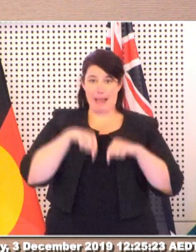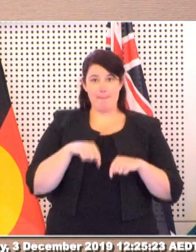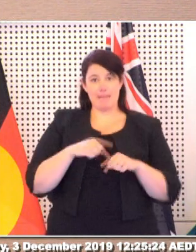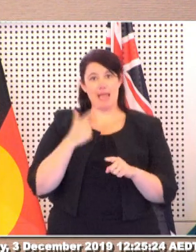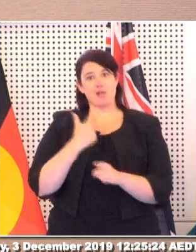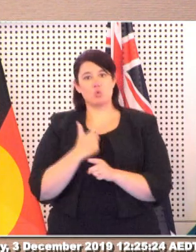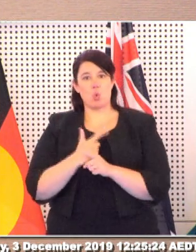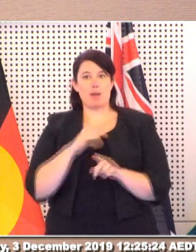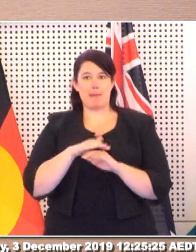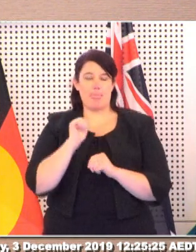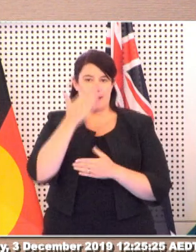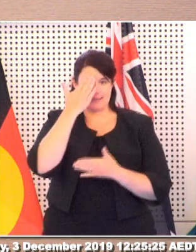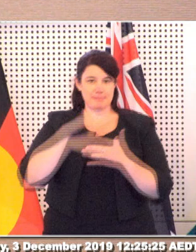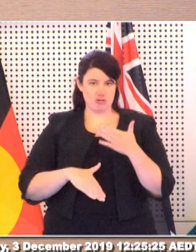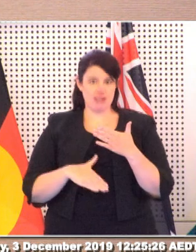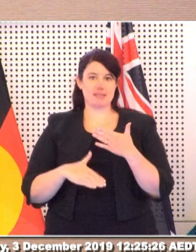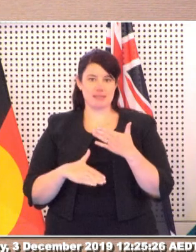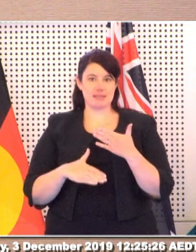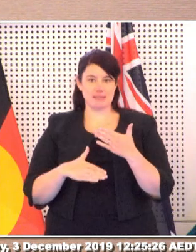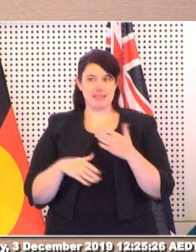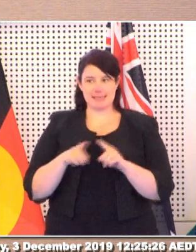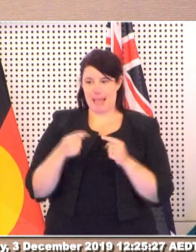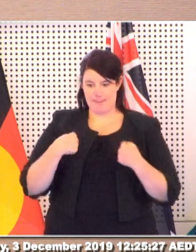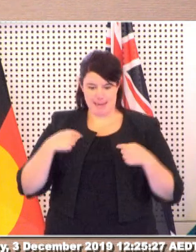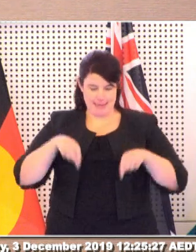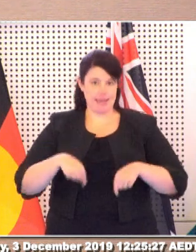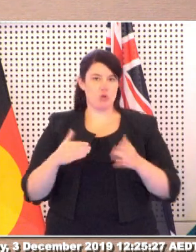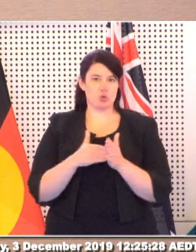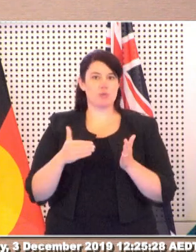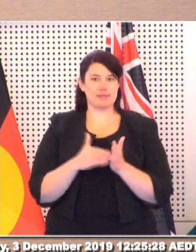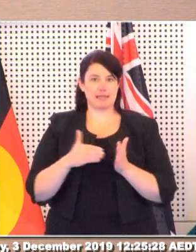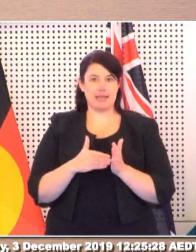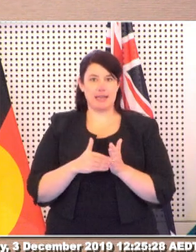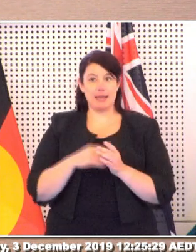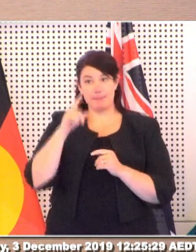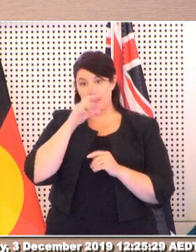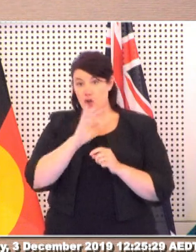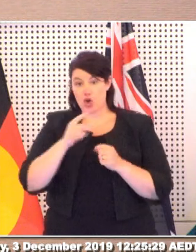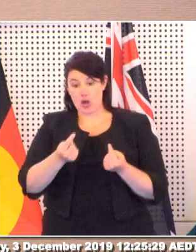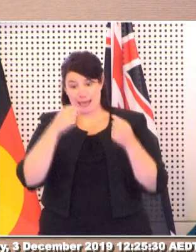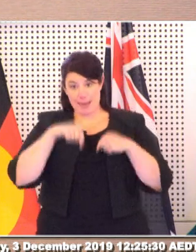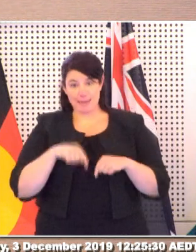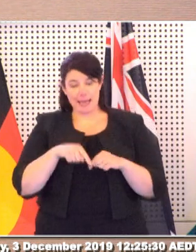today. I think that their experiences are of critical importance to your work.